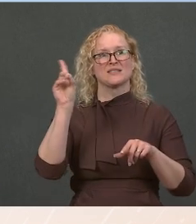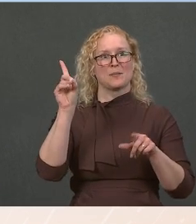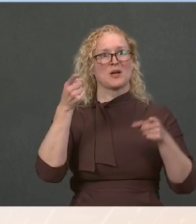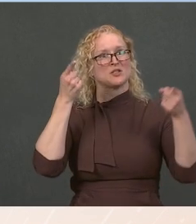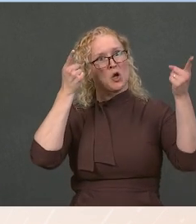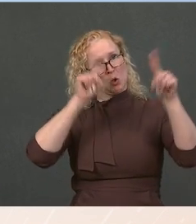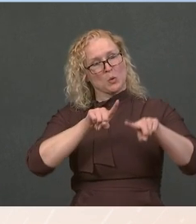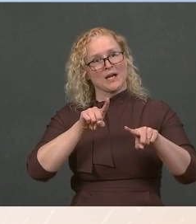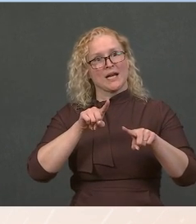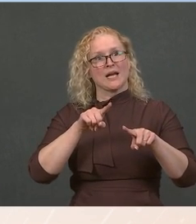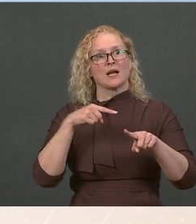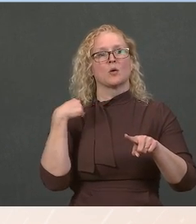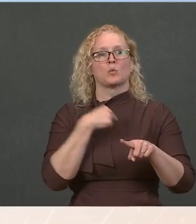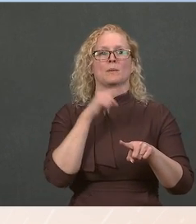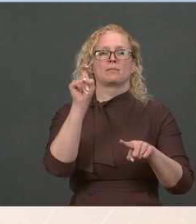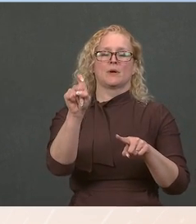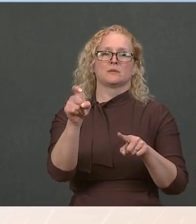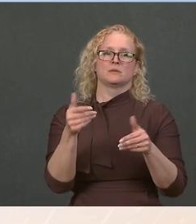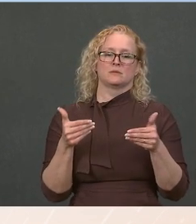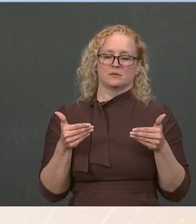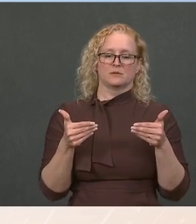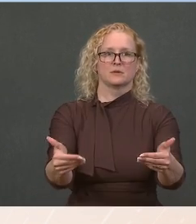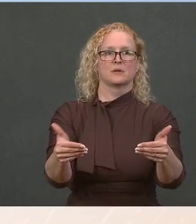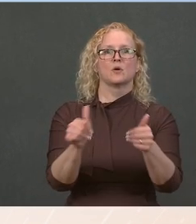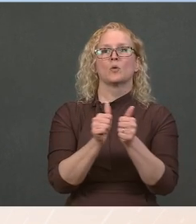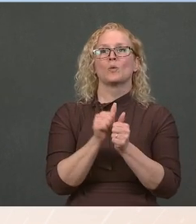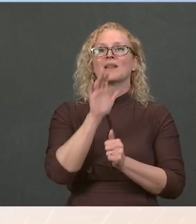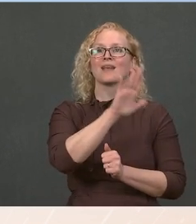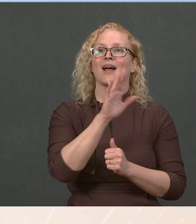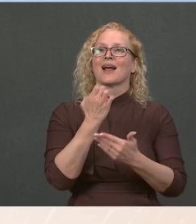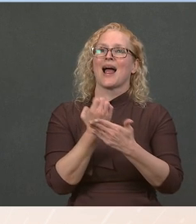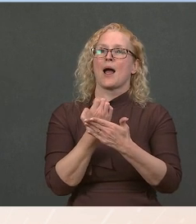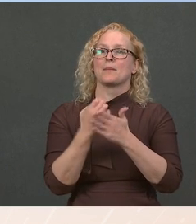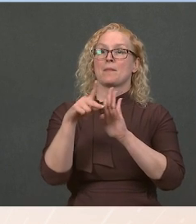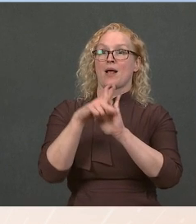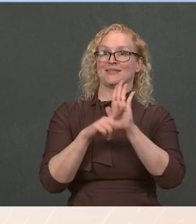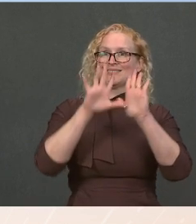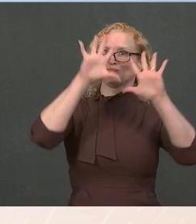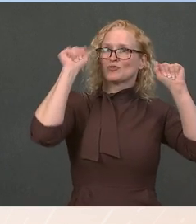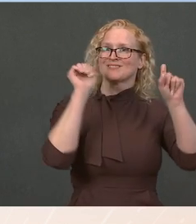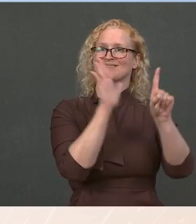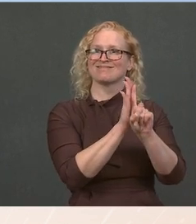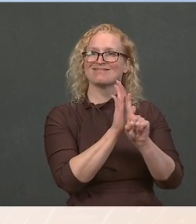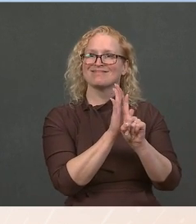with the President's economic policies. What we're talking about is different components and what that looks like.